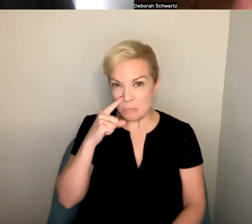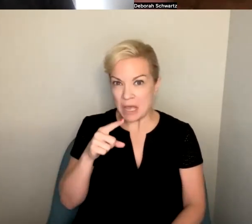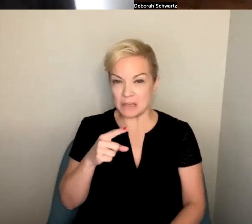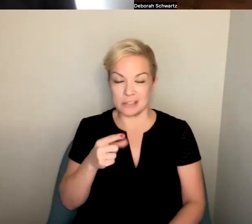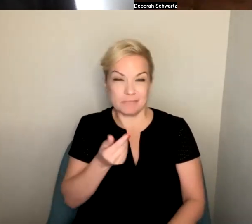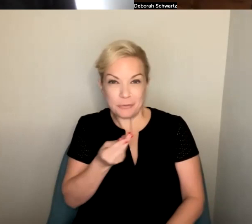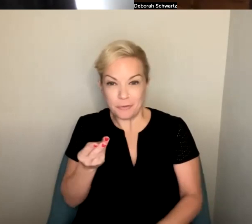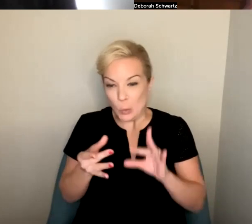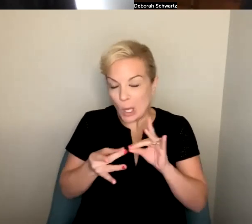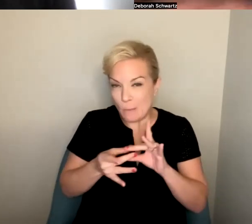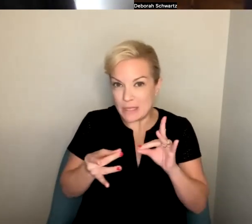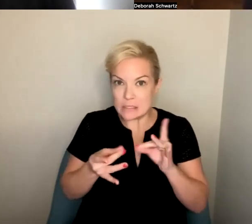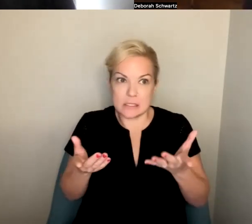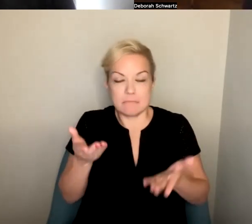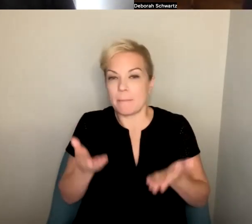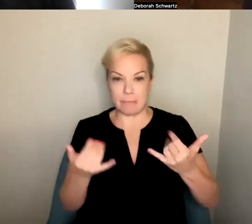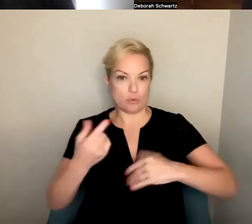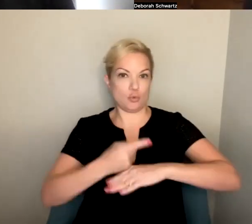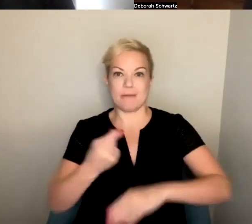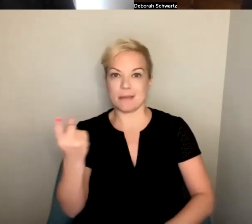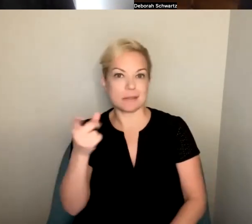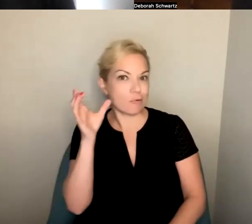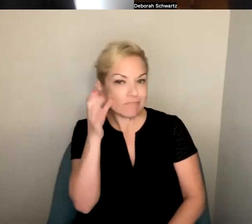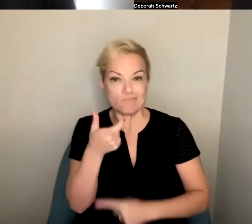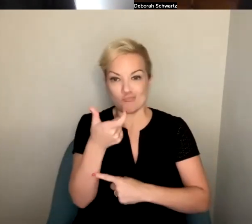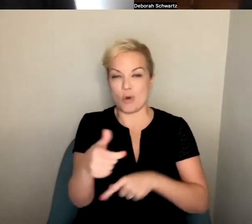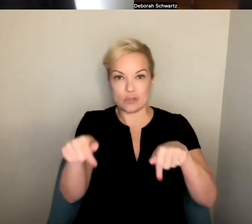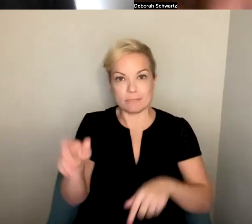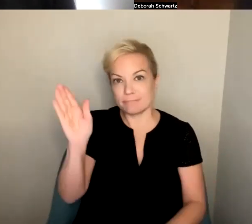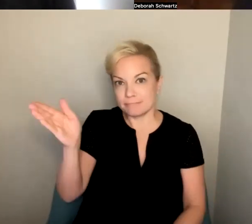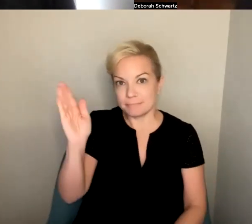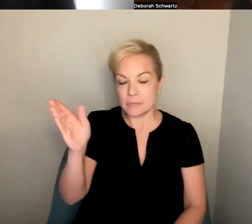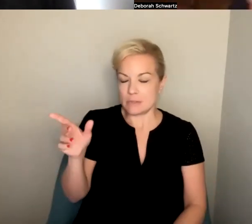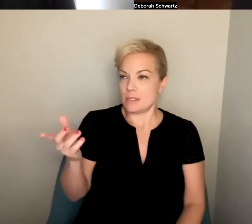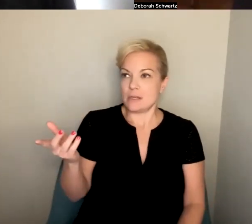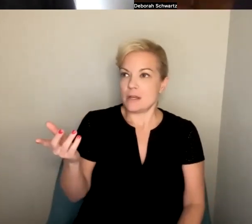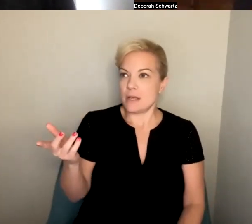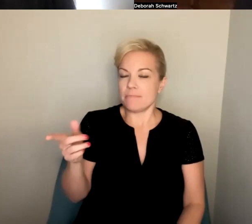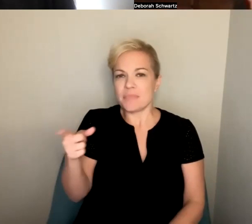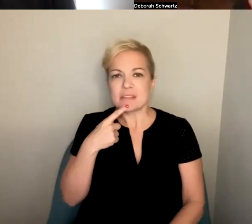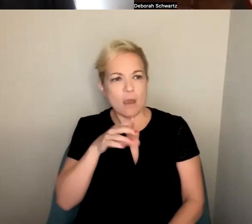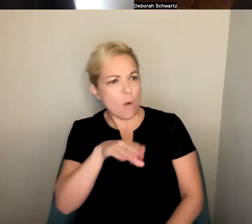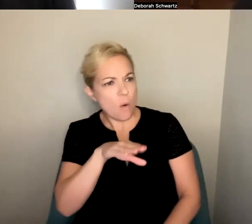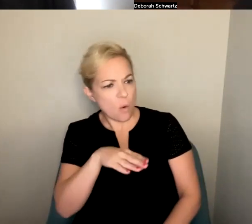if somebody listening to to this presentation says, you know, I, I'm recognizing my institution